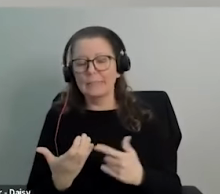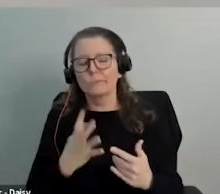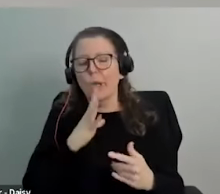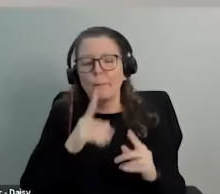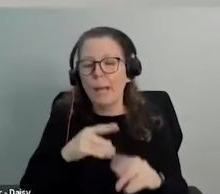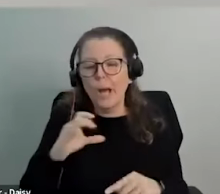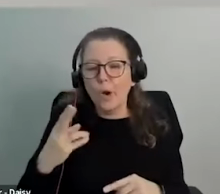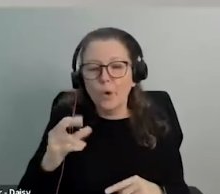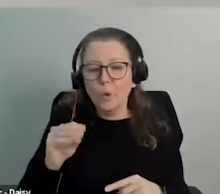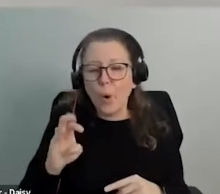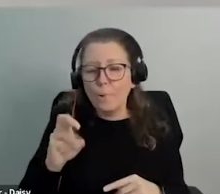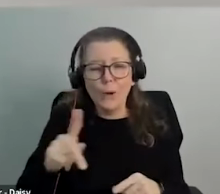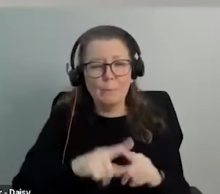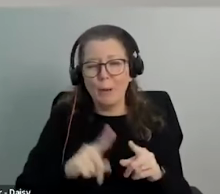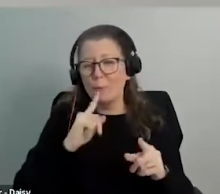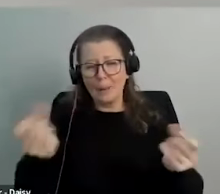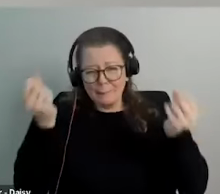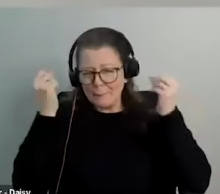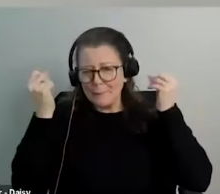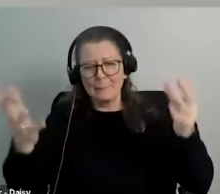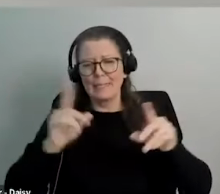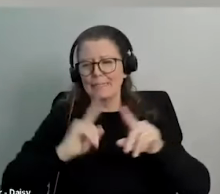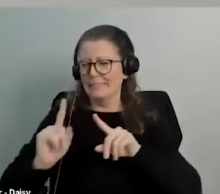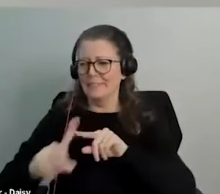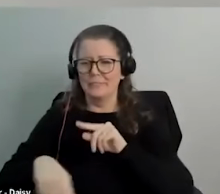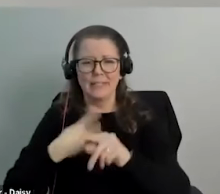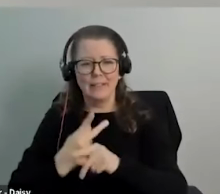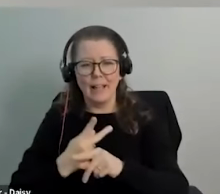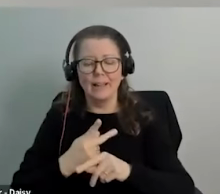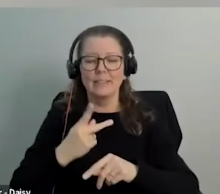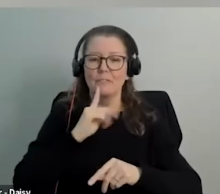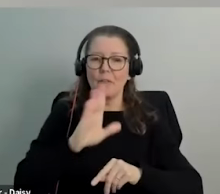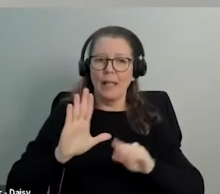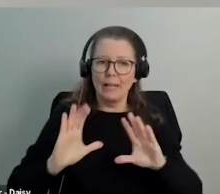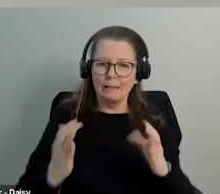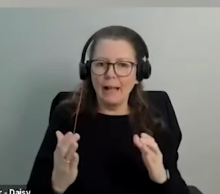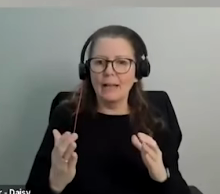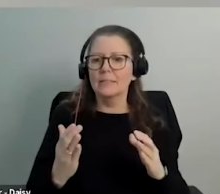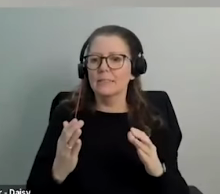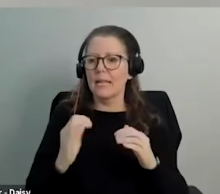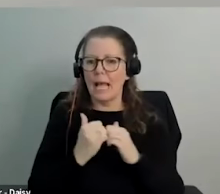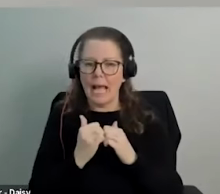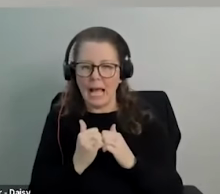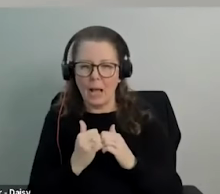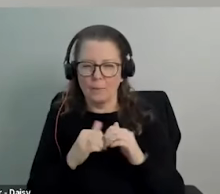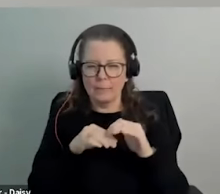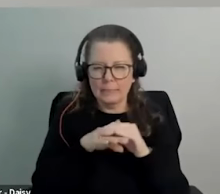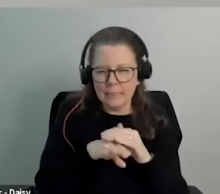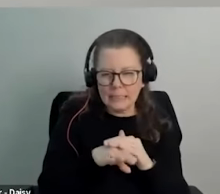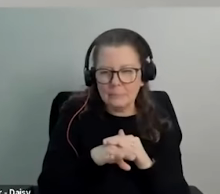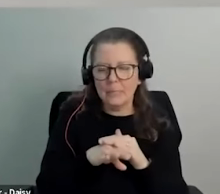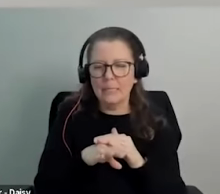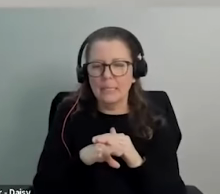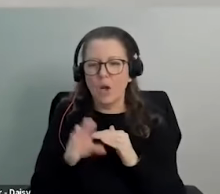but a device in a classroom that allows them to turn on their accessibility features, navigate their homework assignments